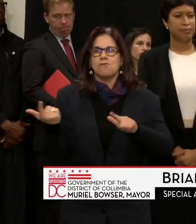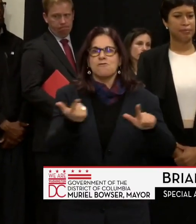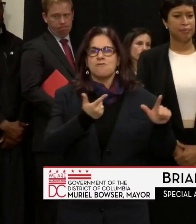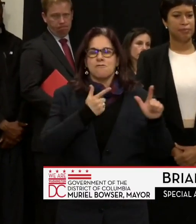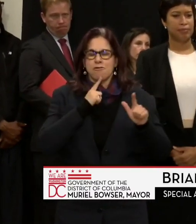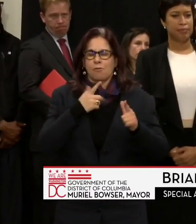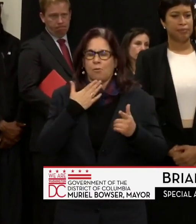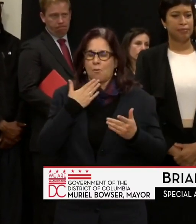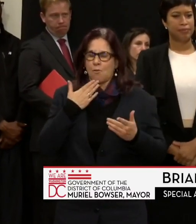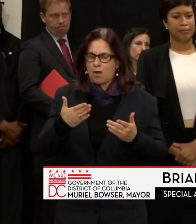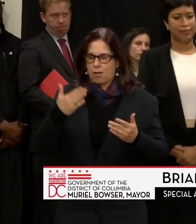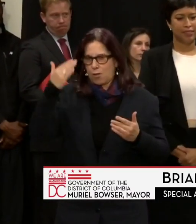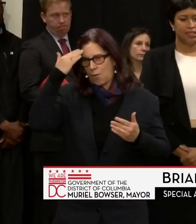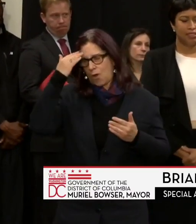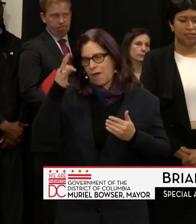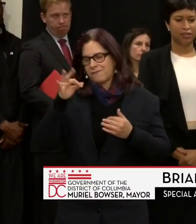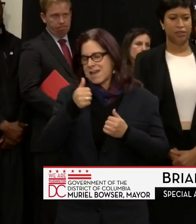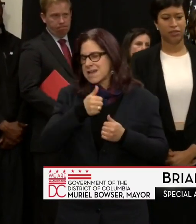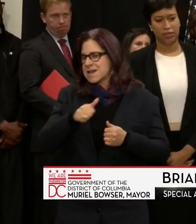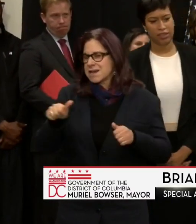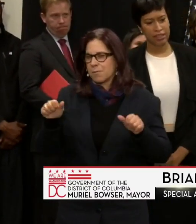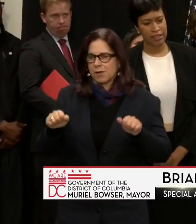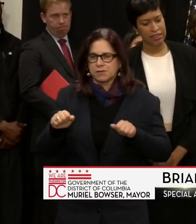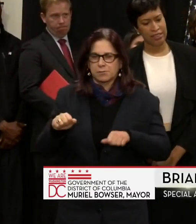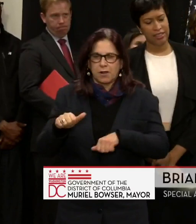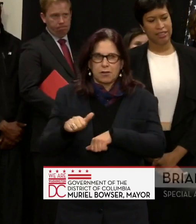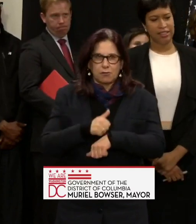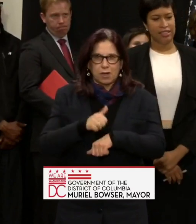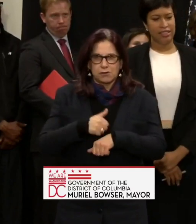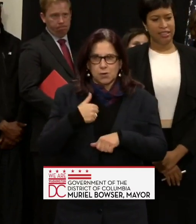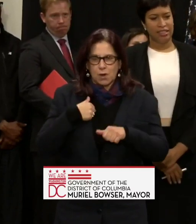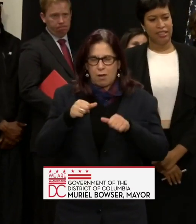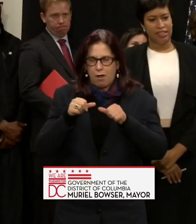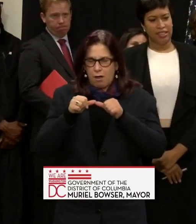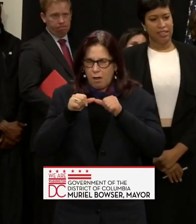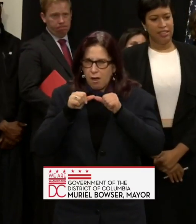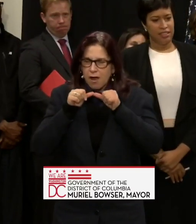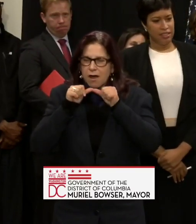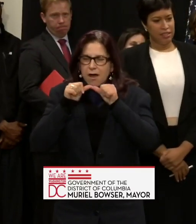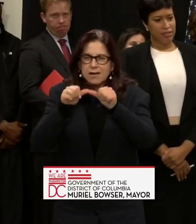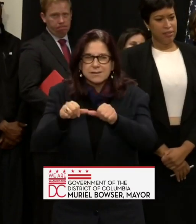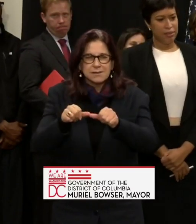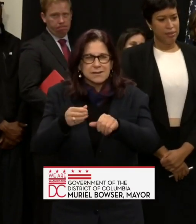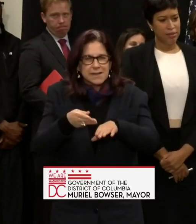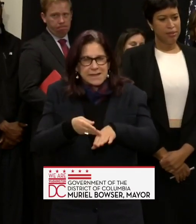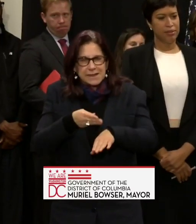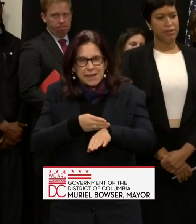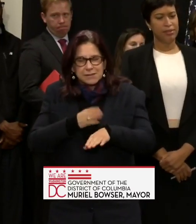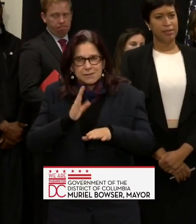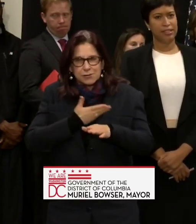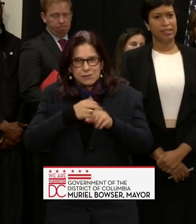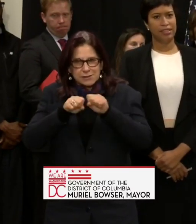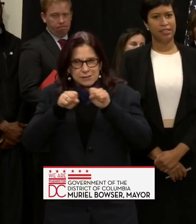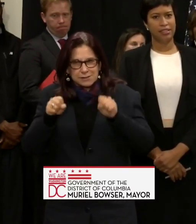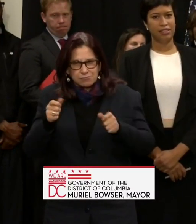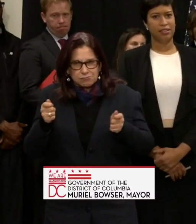WE'RE CONSTANTLY ENHANCING AND TAILORING OUR PROTECTIVE METHODOLOGIES IN BRINGING TOOLS AND TECHNOLOGIES TO BEAR TO